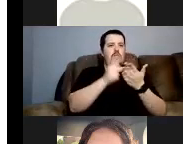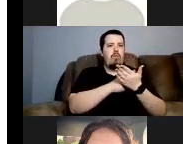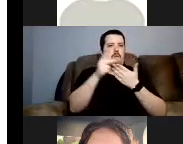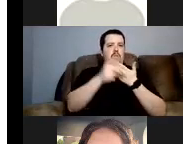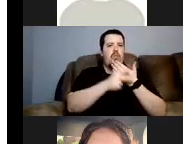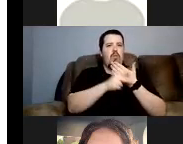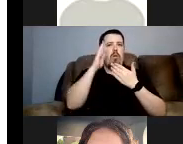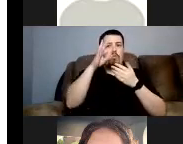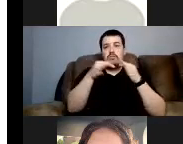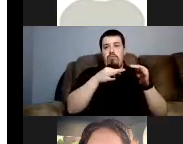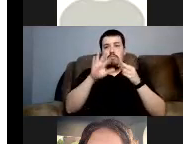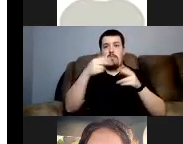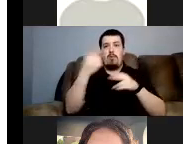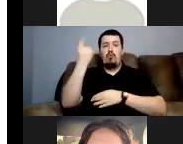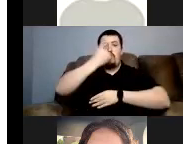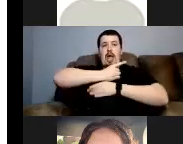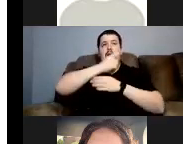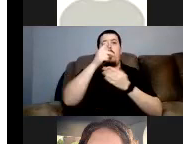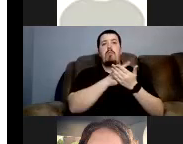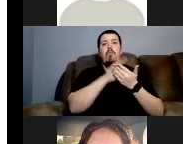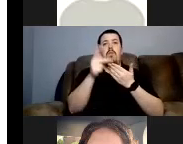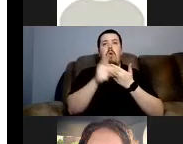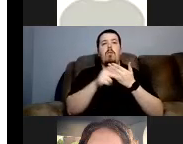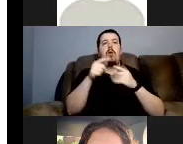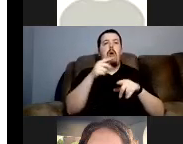today. We have programs called Brain Links, Benefits to Work,